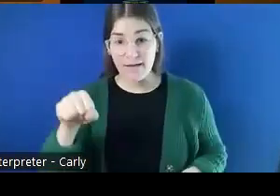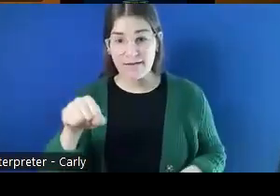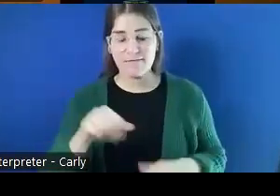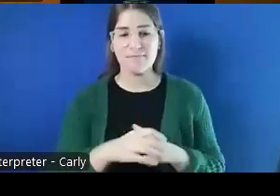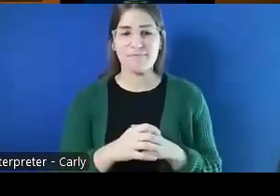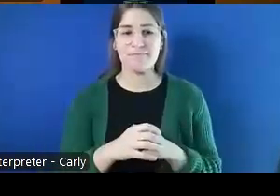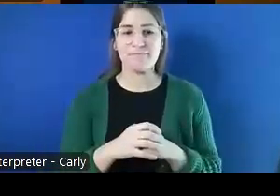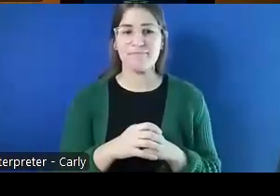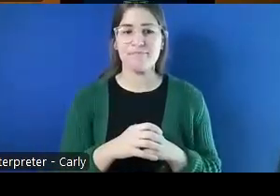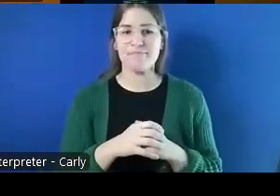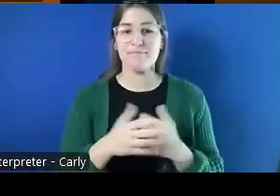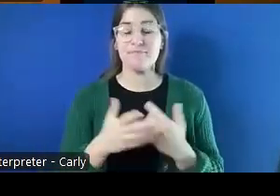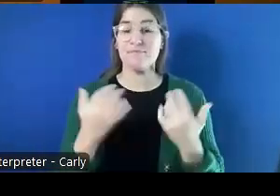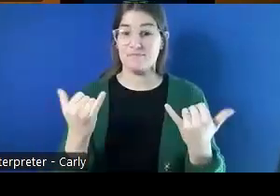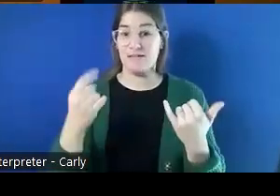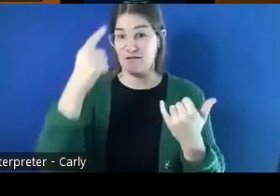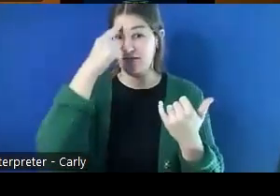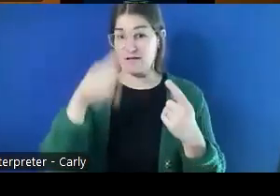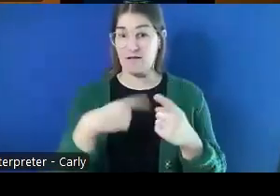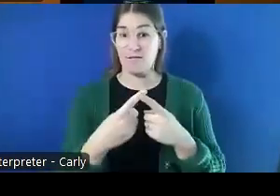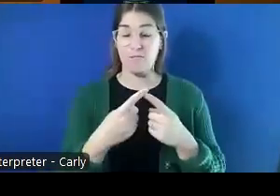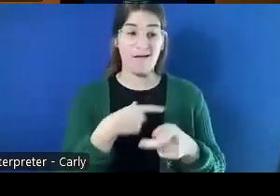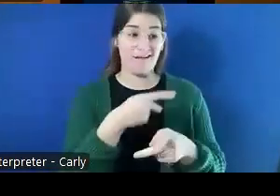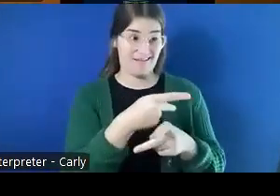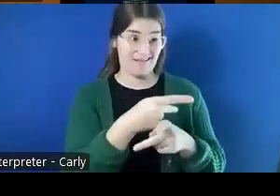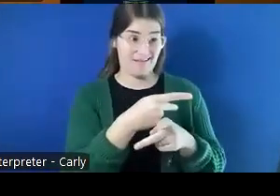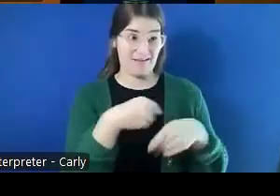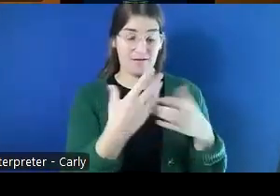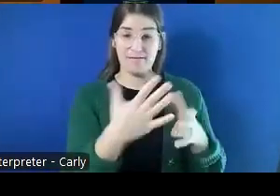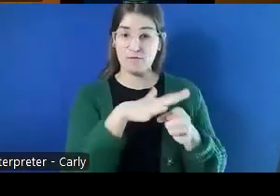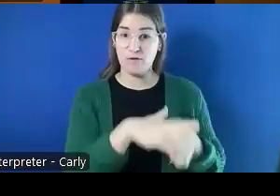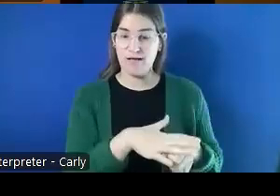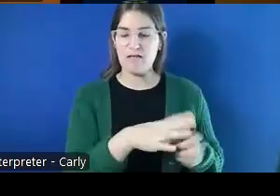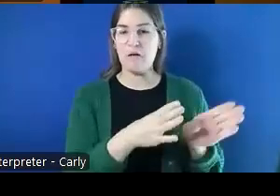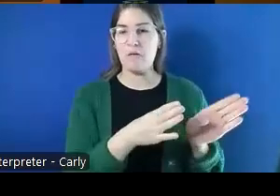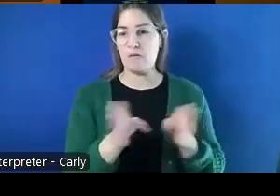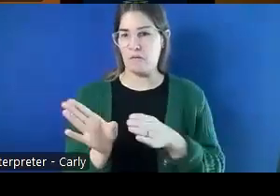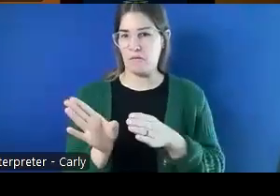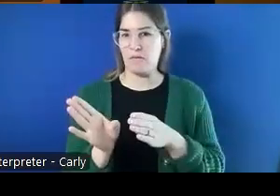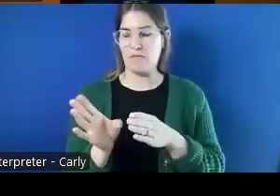we can maybe shift caregiver distress from this framework of Burden which it very much is for the